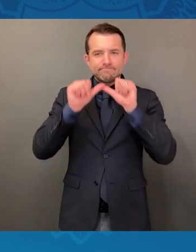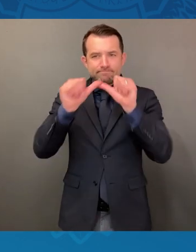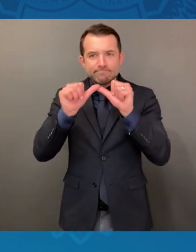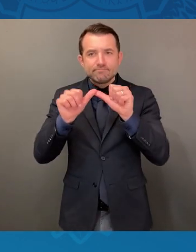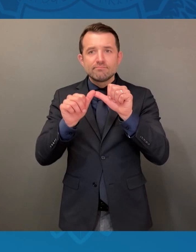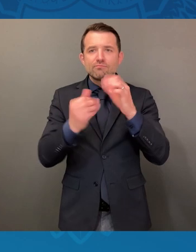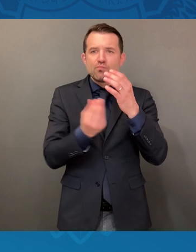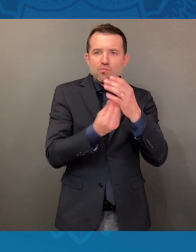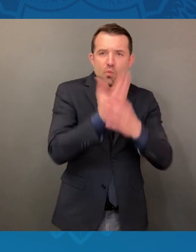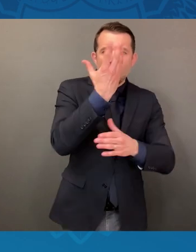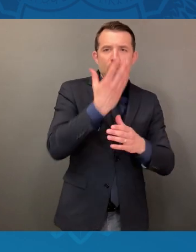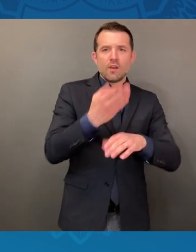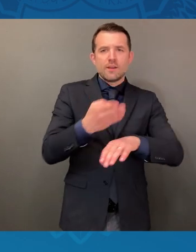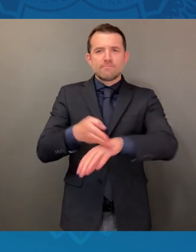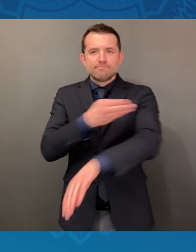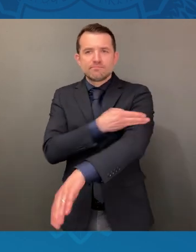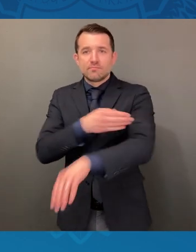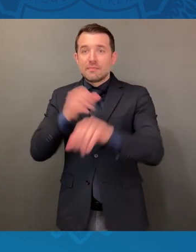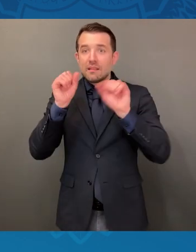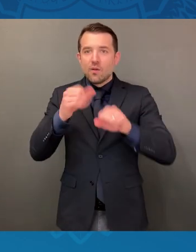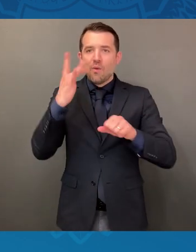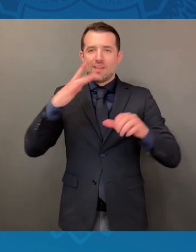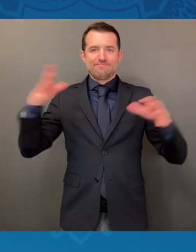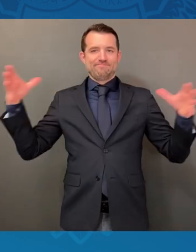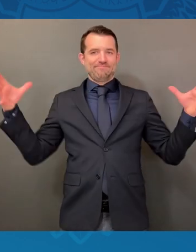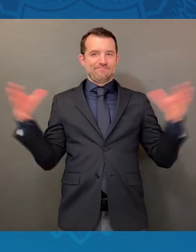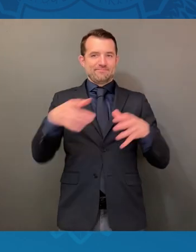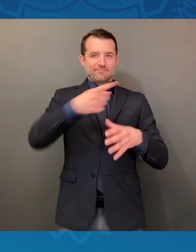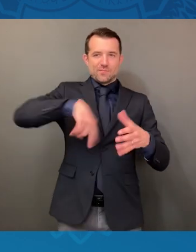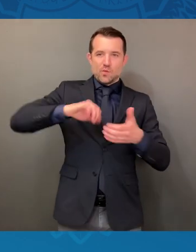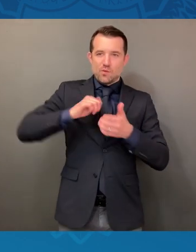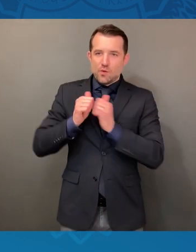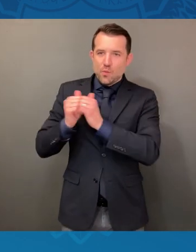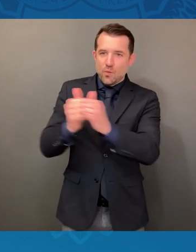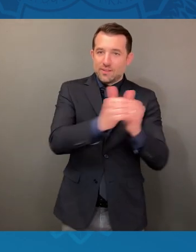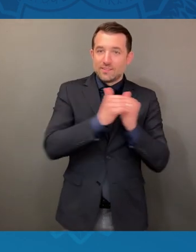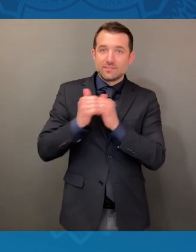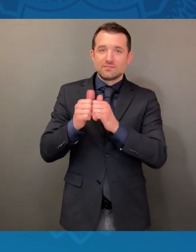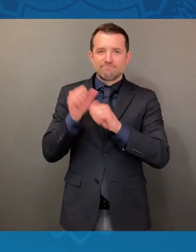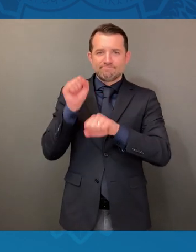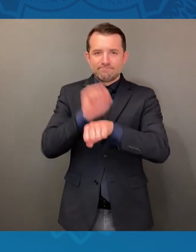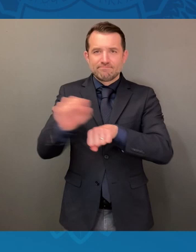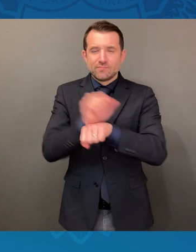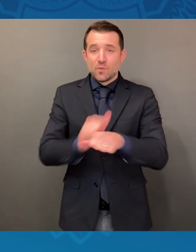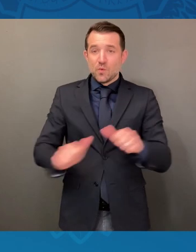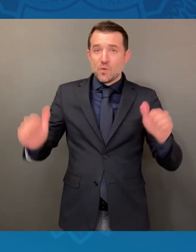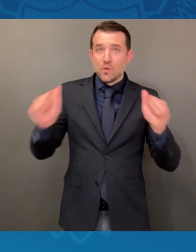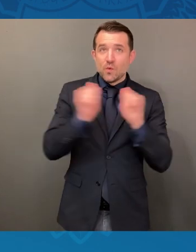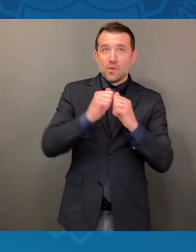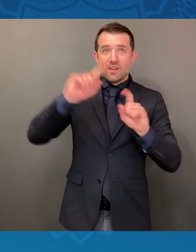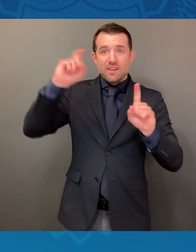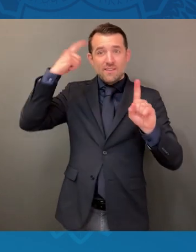and as I said to the governor and the congressman, we can't do this work at the national level